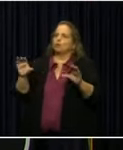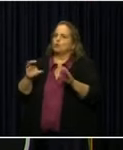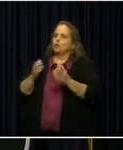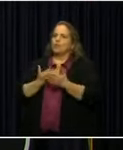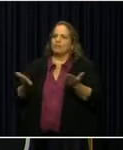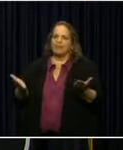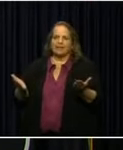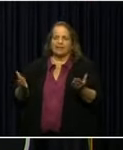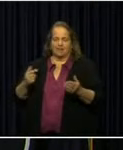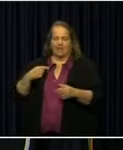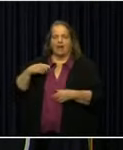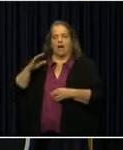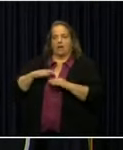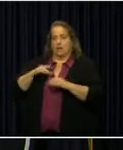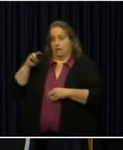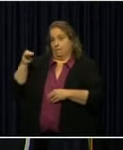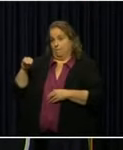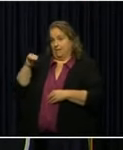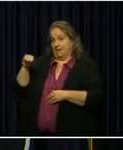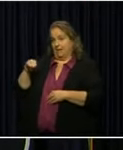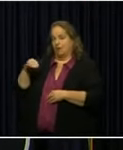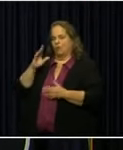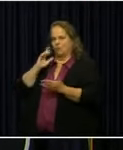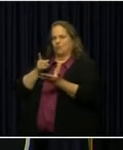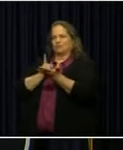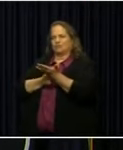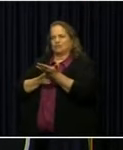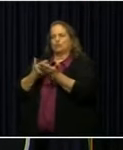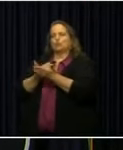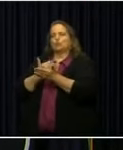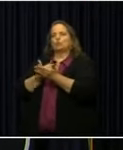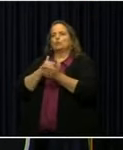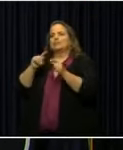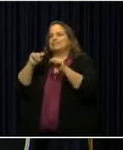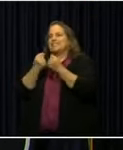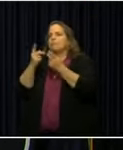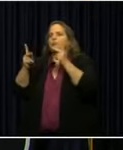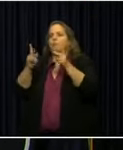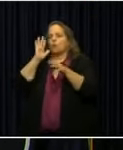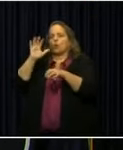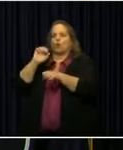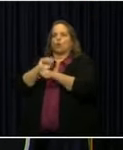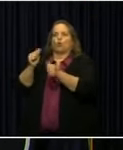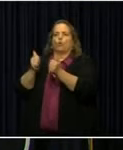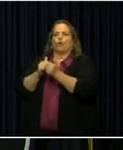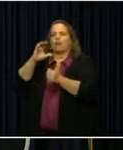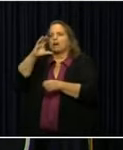BEGINNING, BUT WE OUGHT TO KNOW EVEN IN BUSINESS COMING OUT OF IT. AND LET ME JUST POINT OUT HERE,